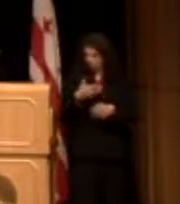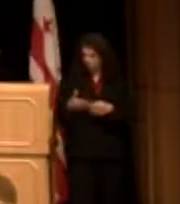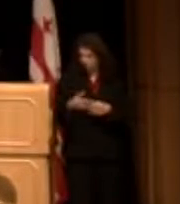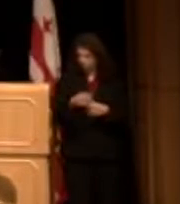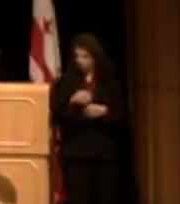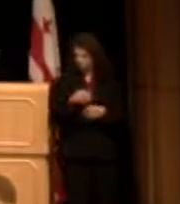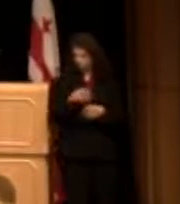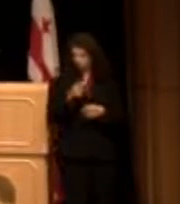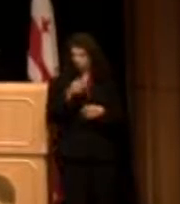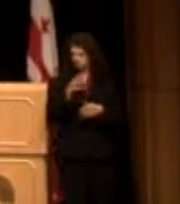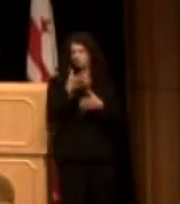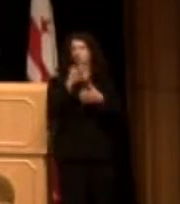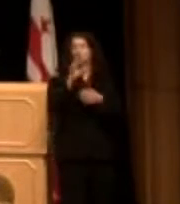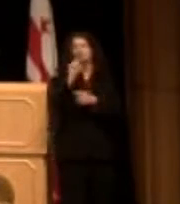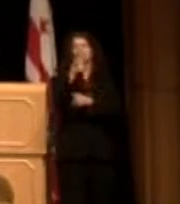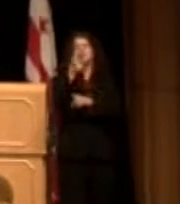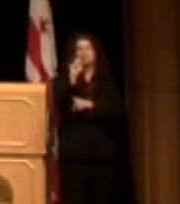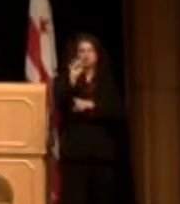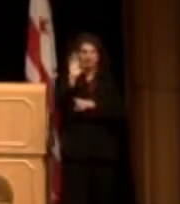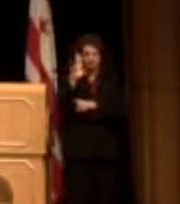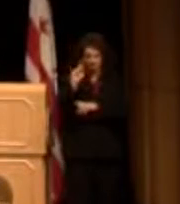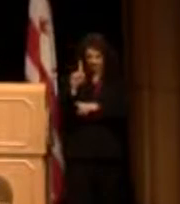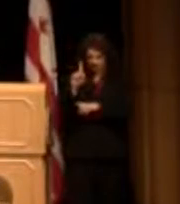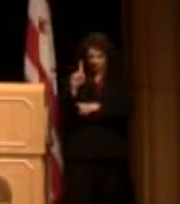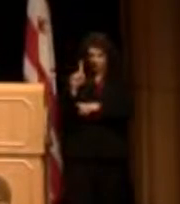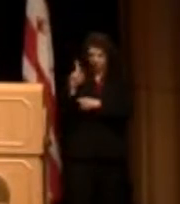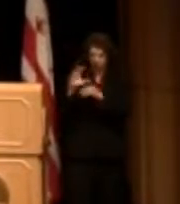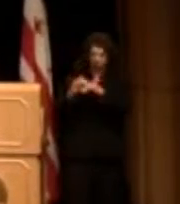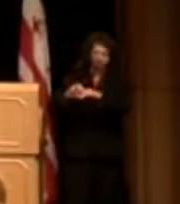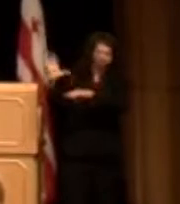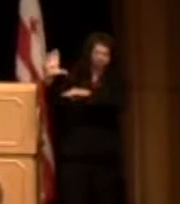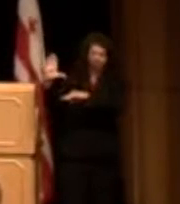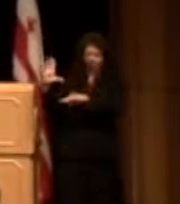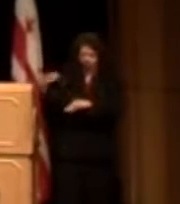GOING ONE STEP FURTHER THAN THAT, THOUGH, THE DEPARTMENT OF HOUSING AND COMMUNITY DEVELOPMENT LED BY DIRECTOR